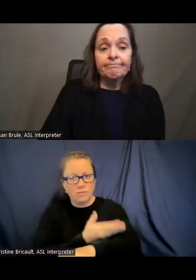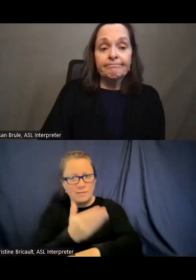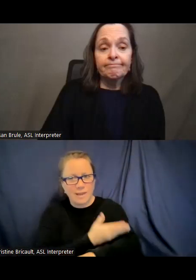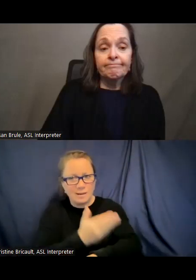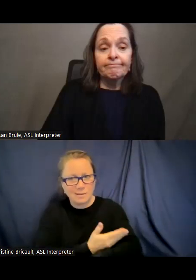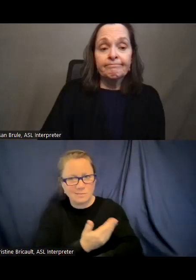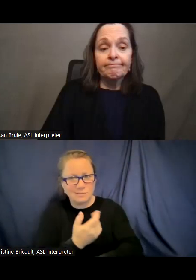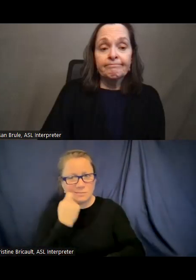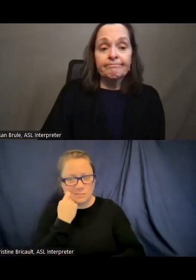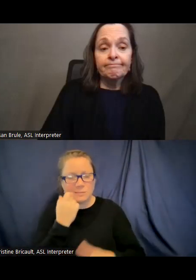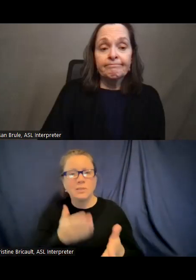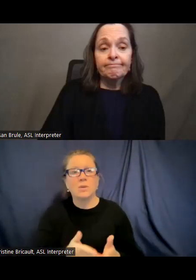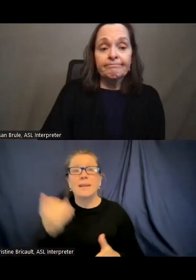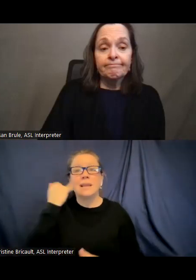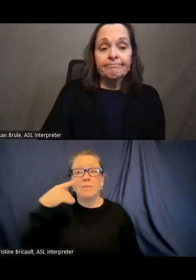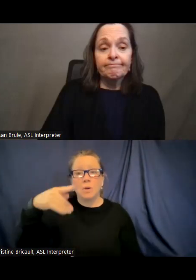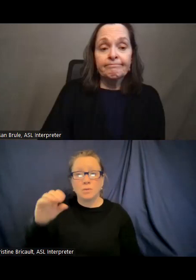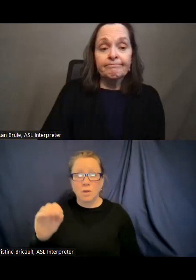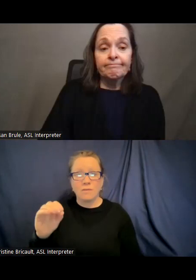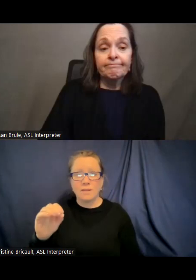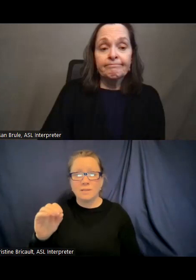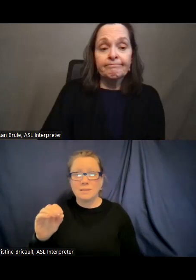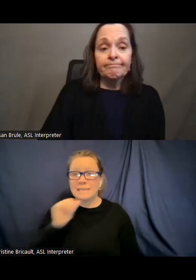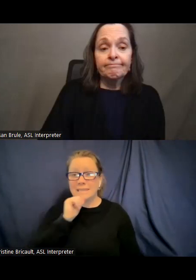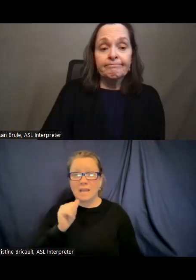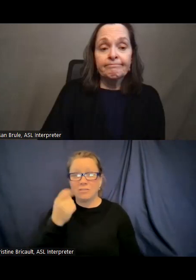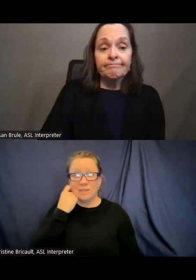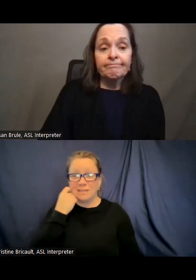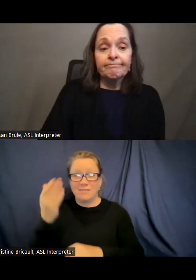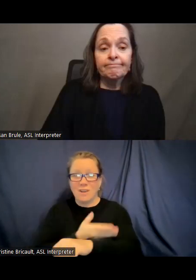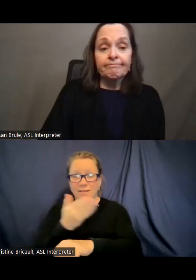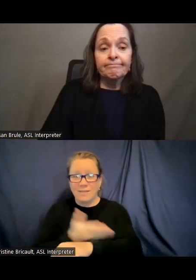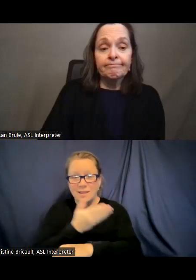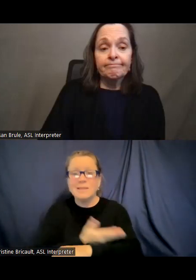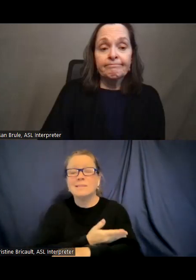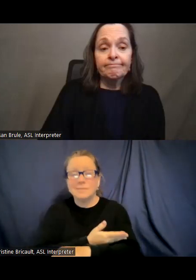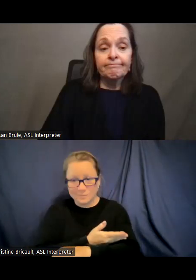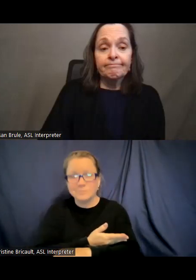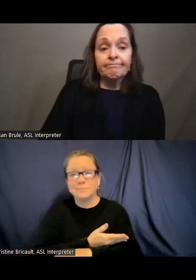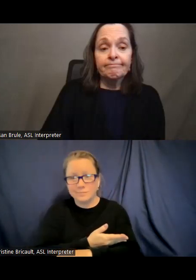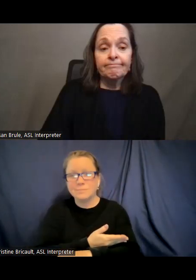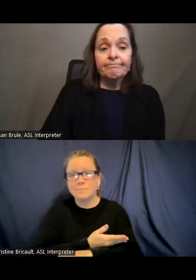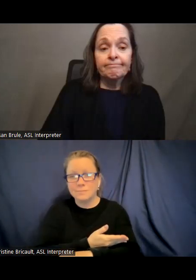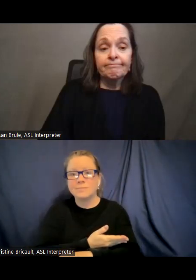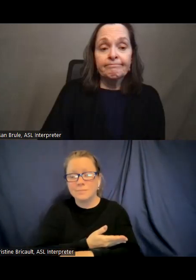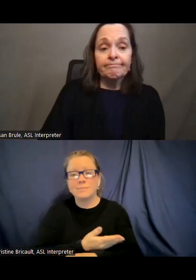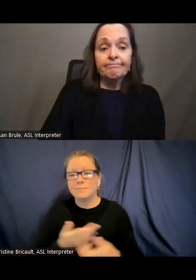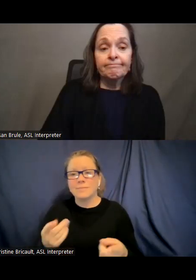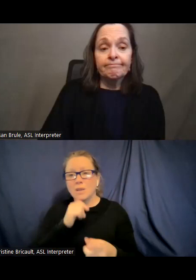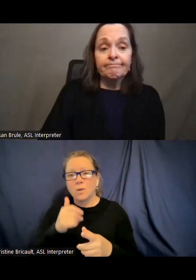So, if the post office hasn't recently been renovated, the new ADA standards might not apply to them.